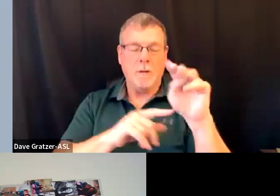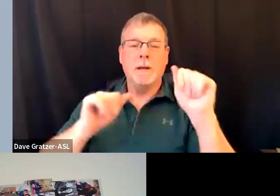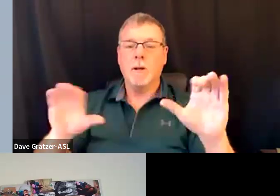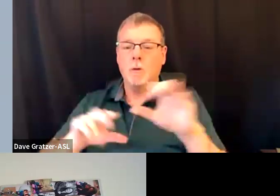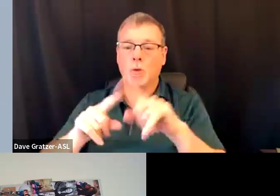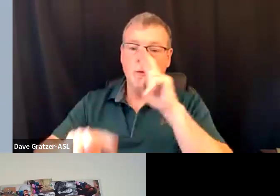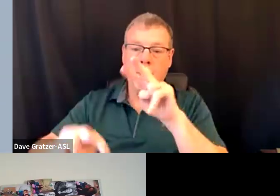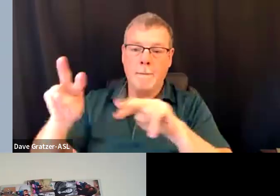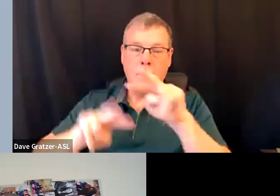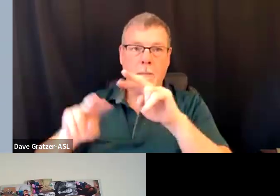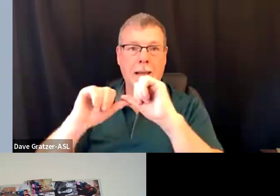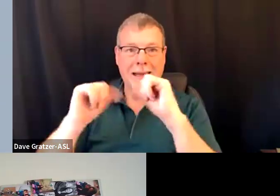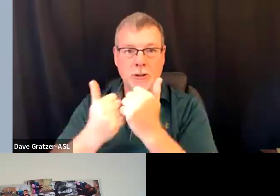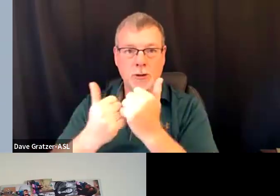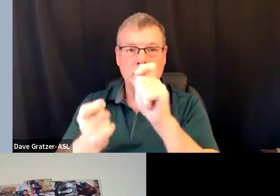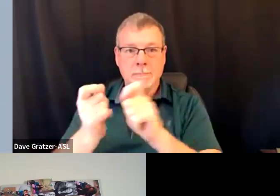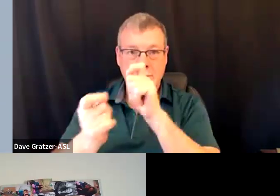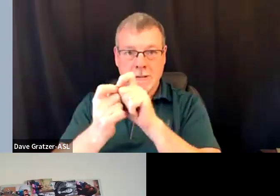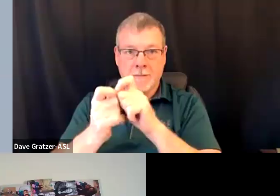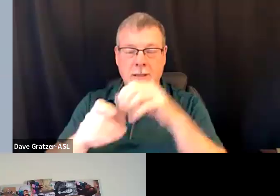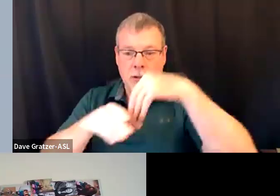these agency types specifically internally?"